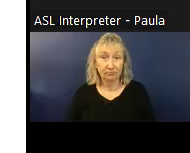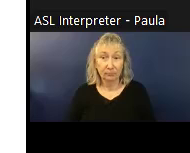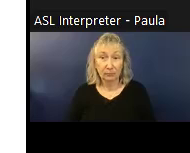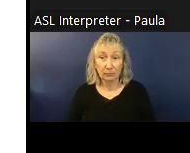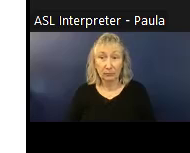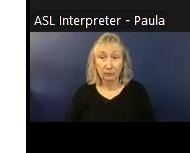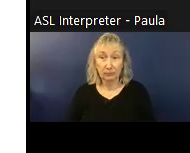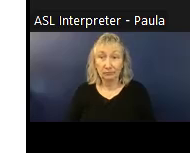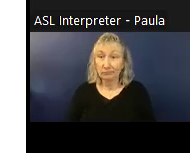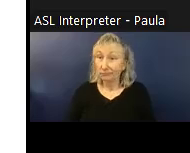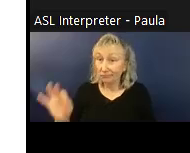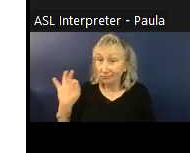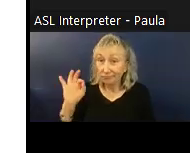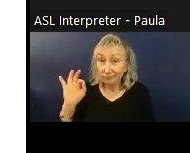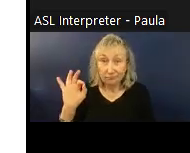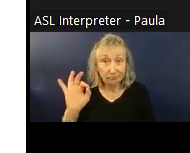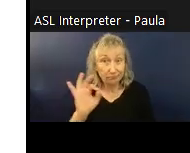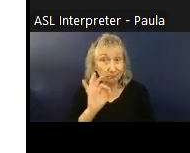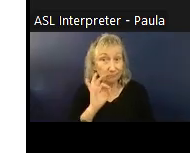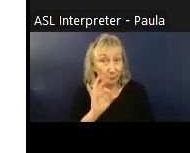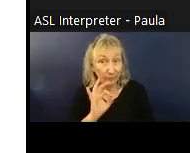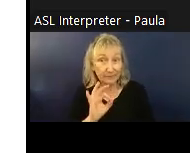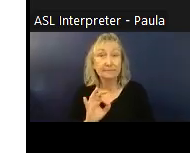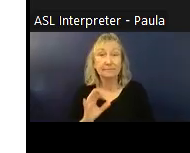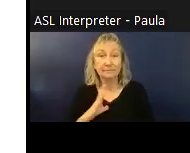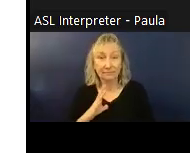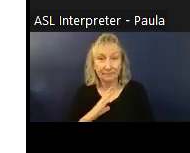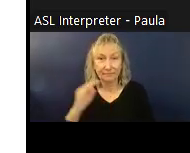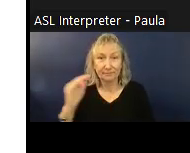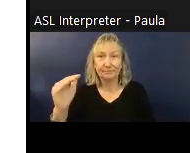OK. I will move past purpose and scope.